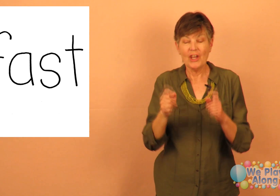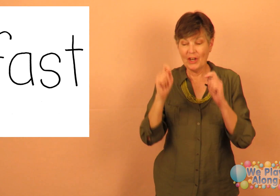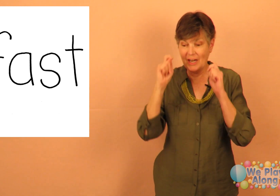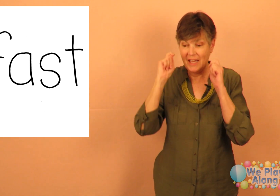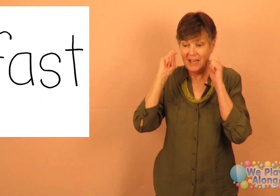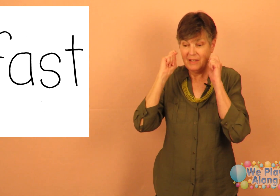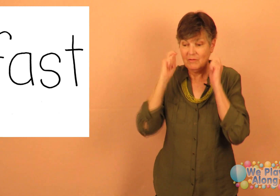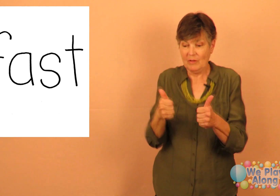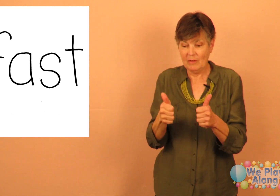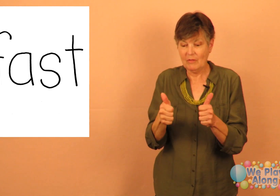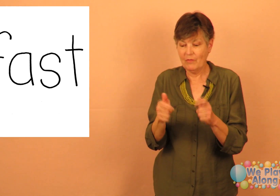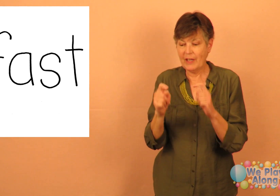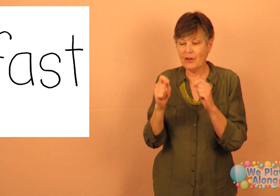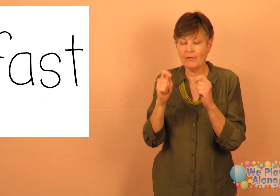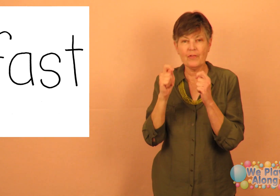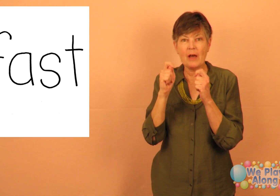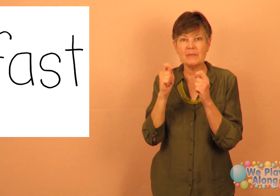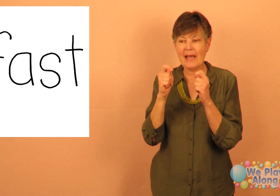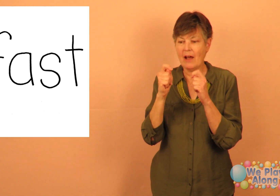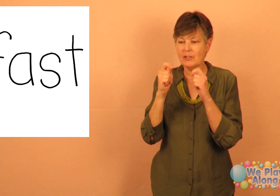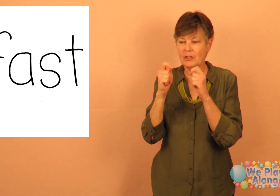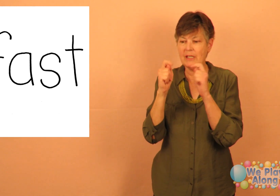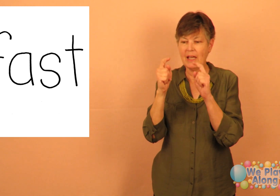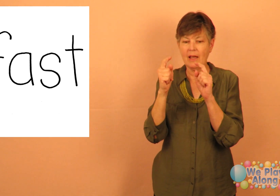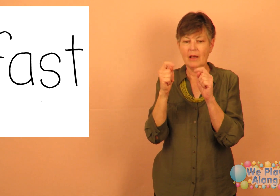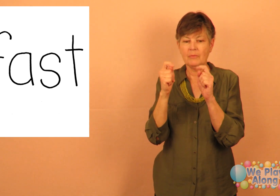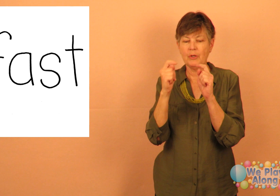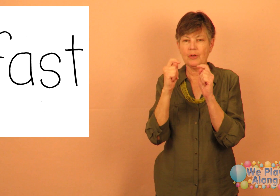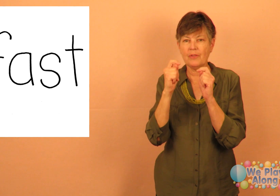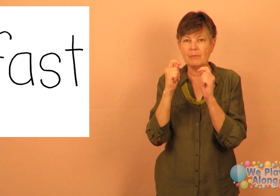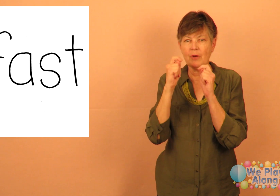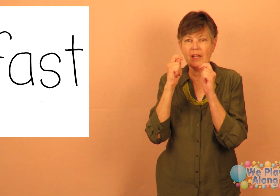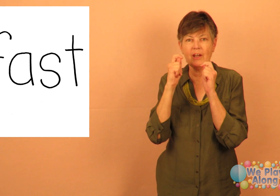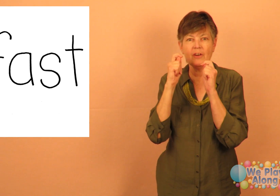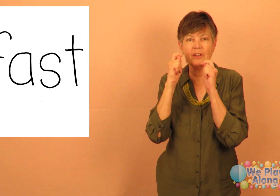you're gonna flick your thumbs out so you take put your thumbs right here and